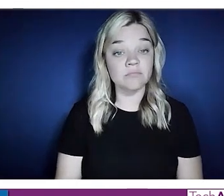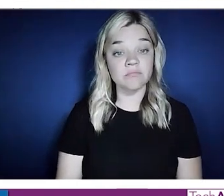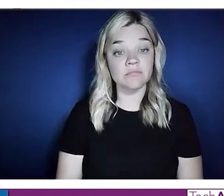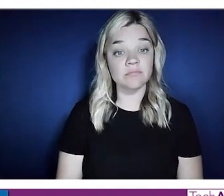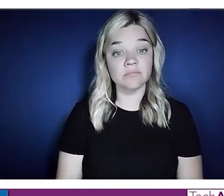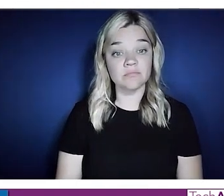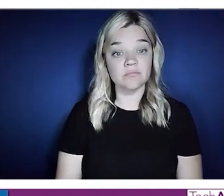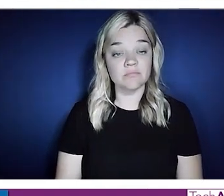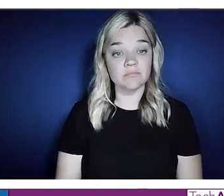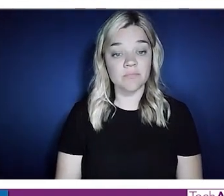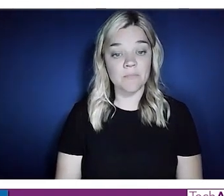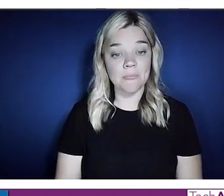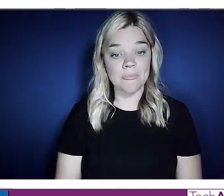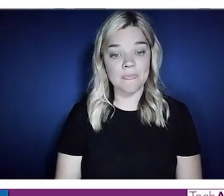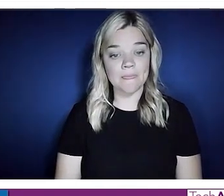Give everybody a second to put those in.